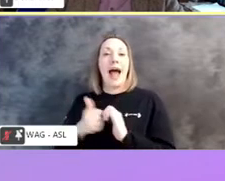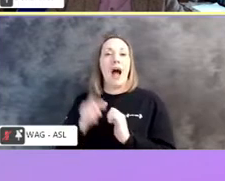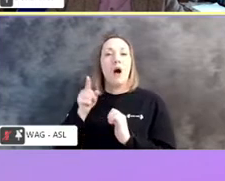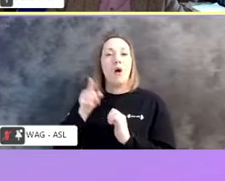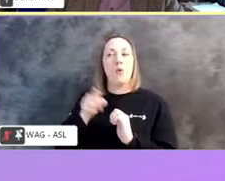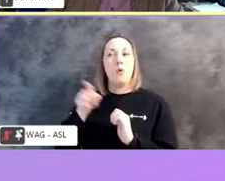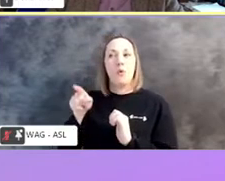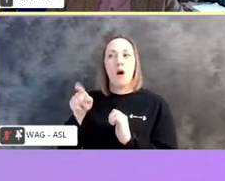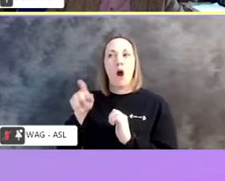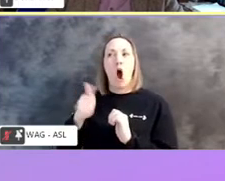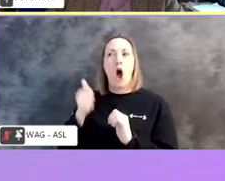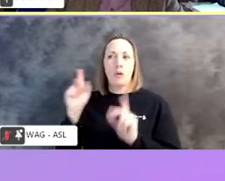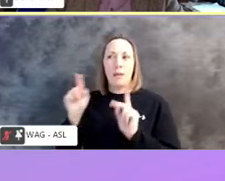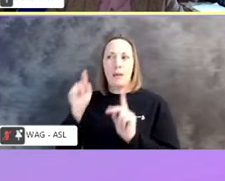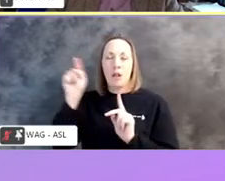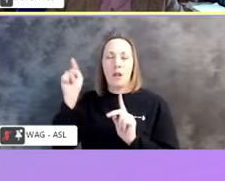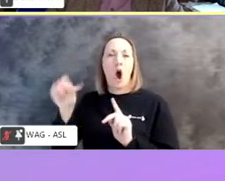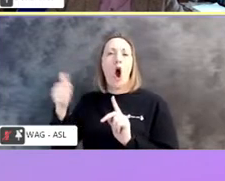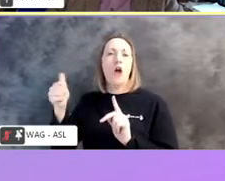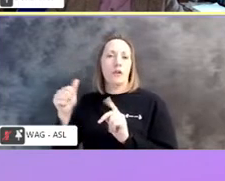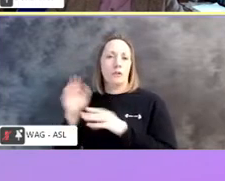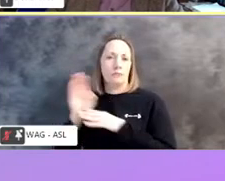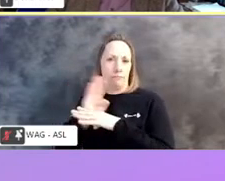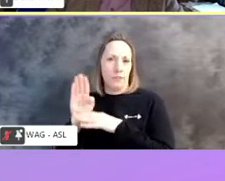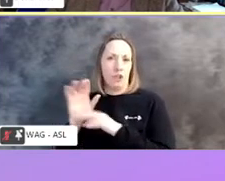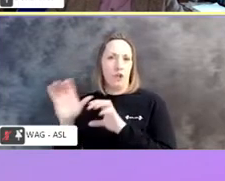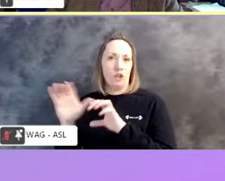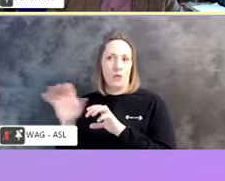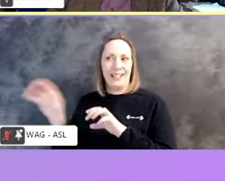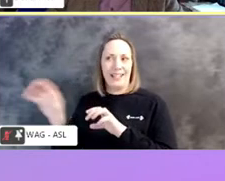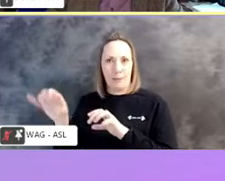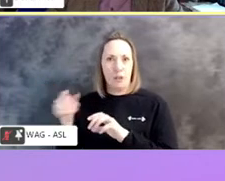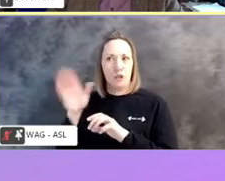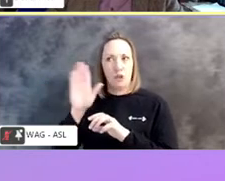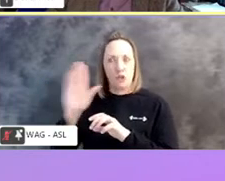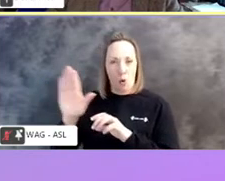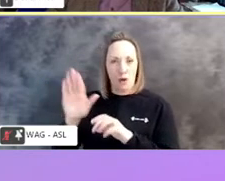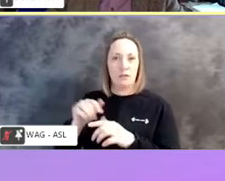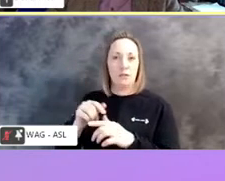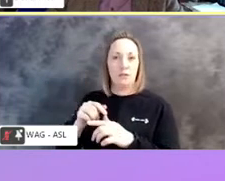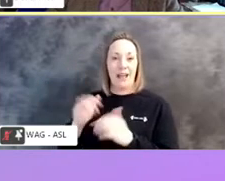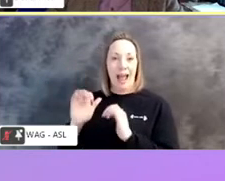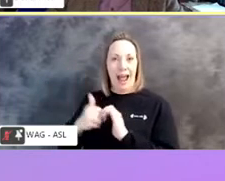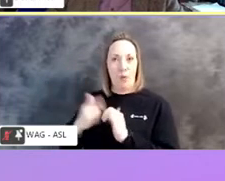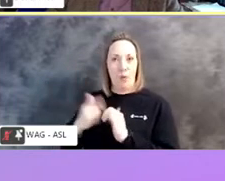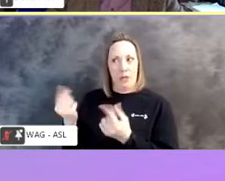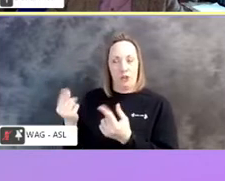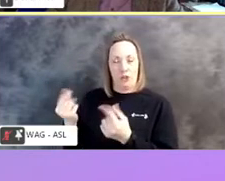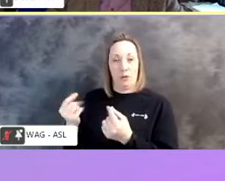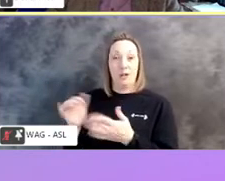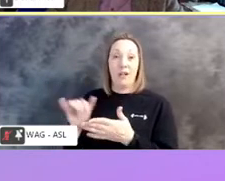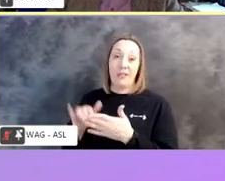motivation to not just see what's your own level of compliance is but your own number of issues. How your